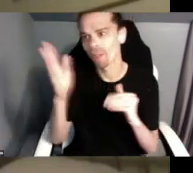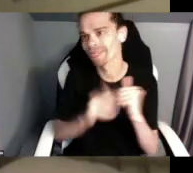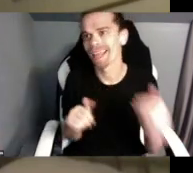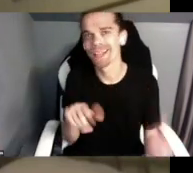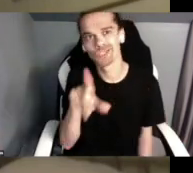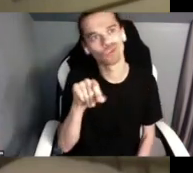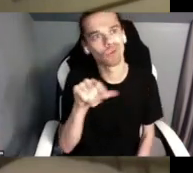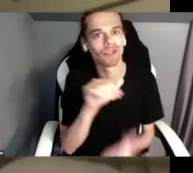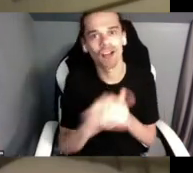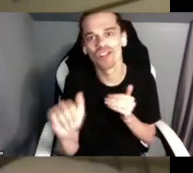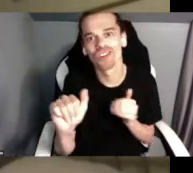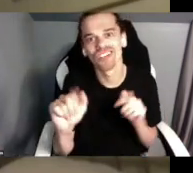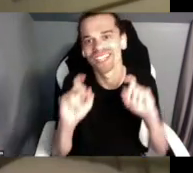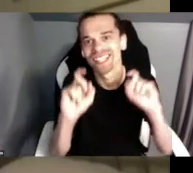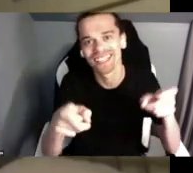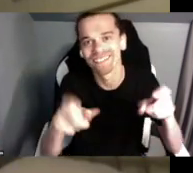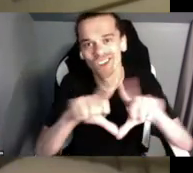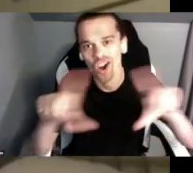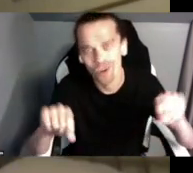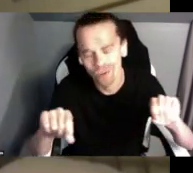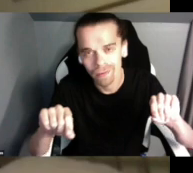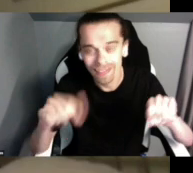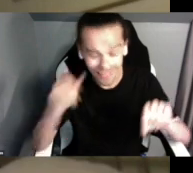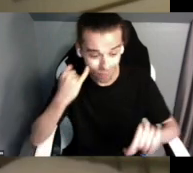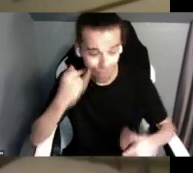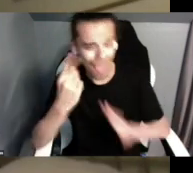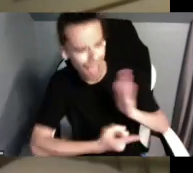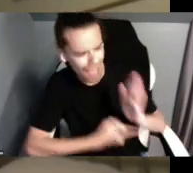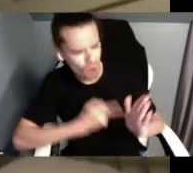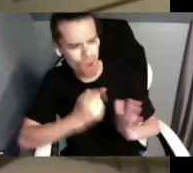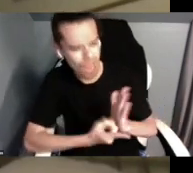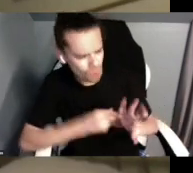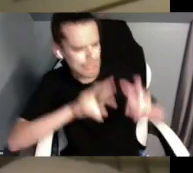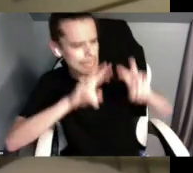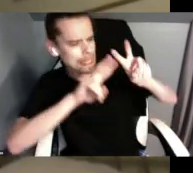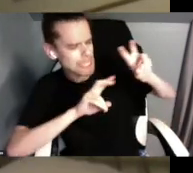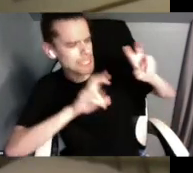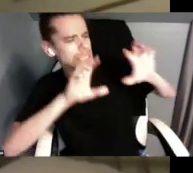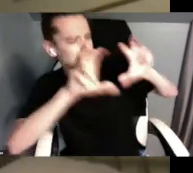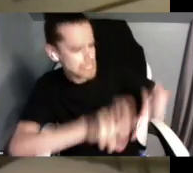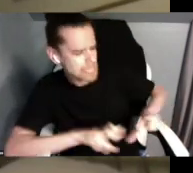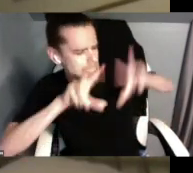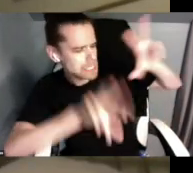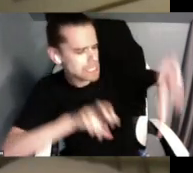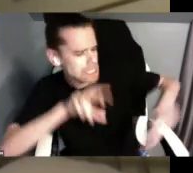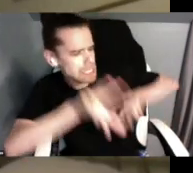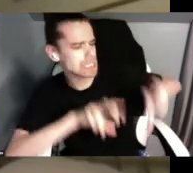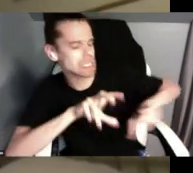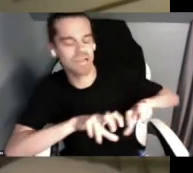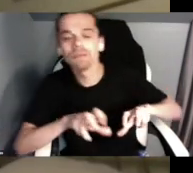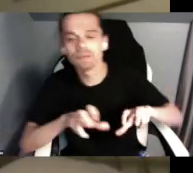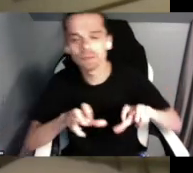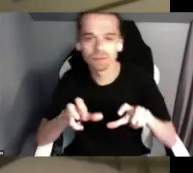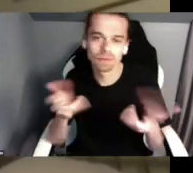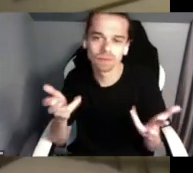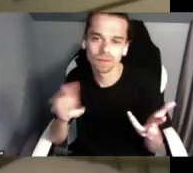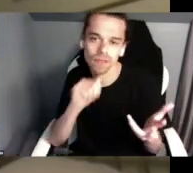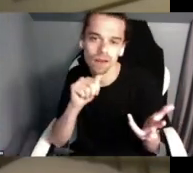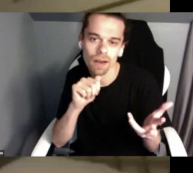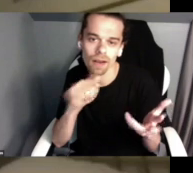If you're asking them to put hours of work into something that takes a significant amount of funds,